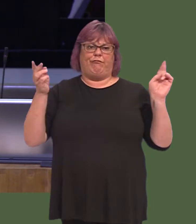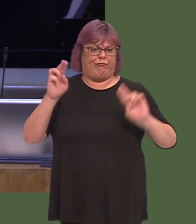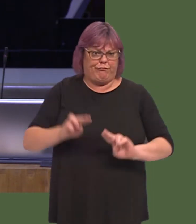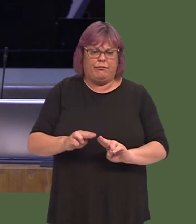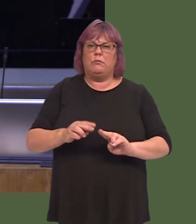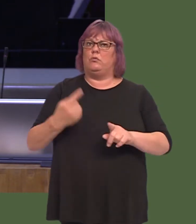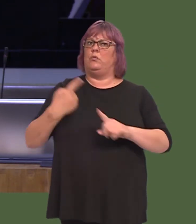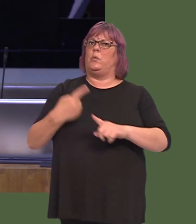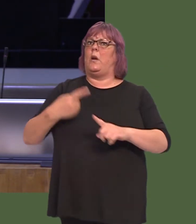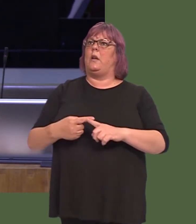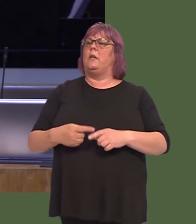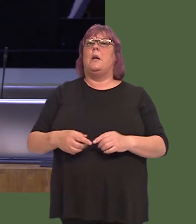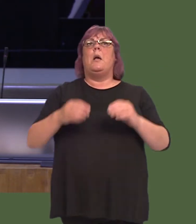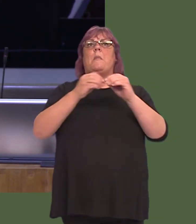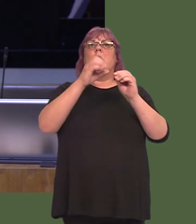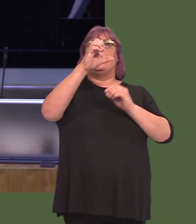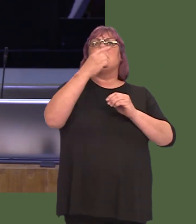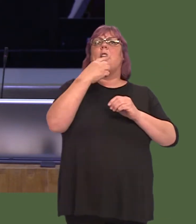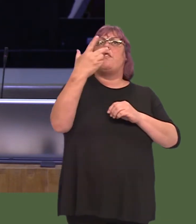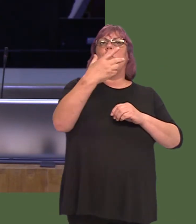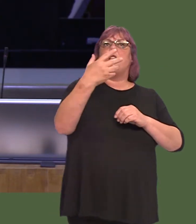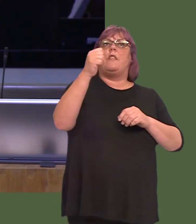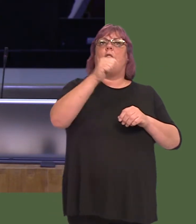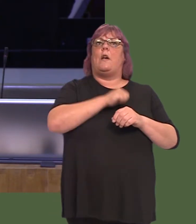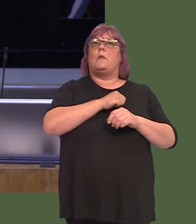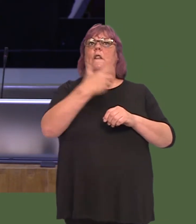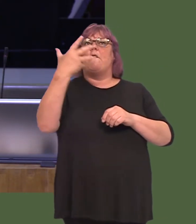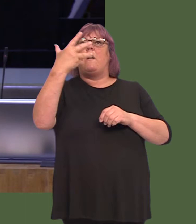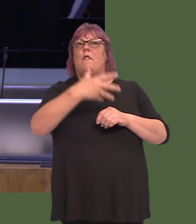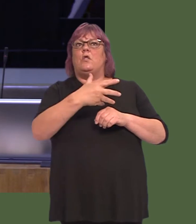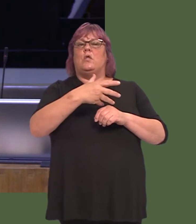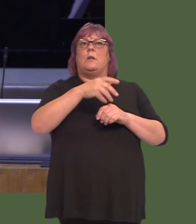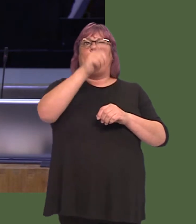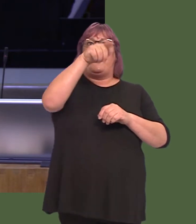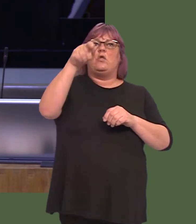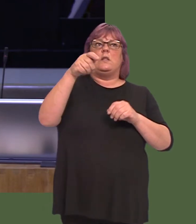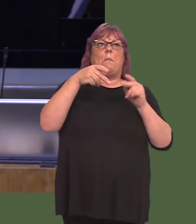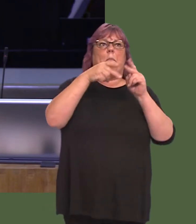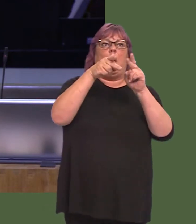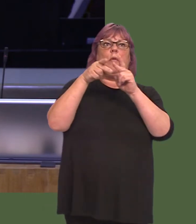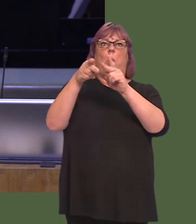Betsi also says that there's a systemic deficit of 13,500 patient pathways on the basis of